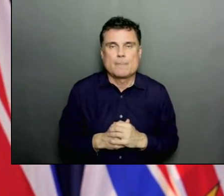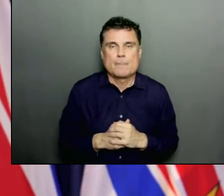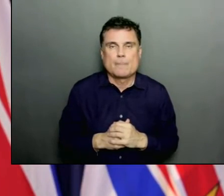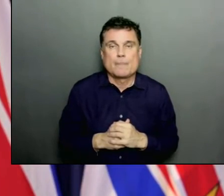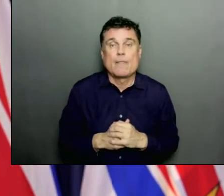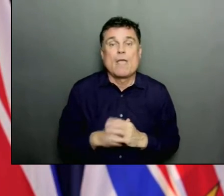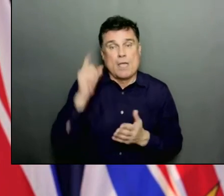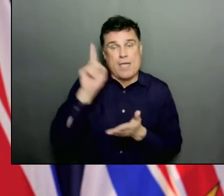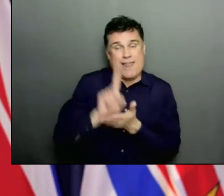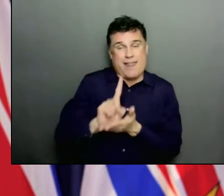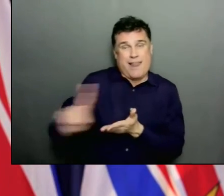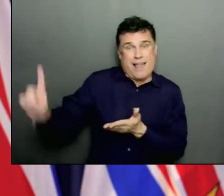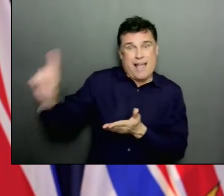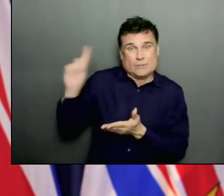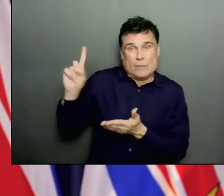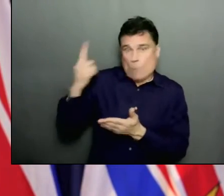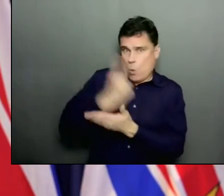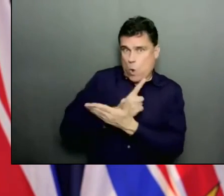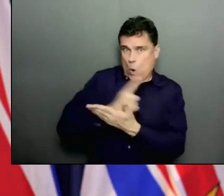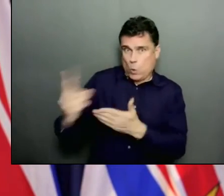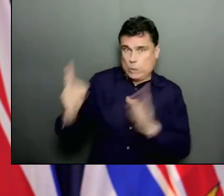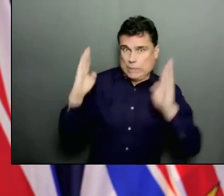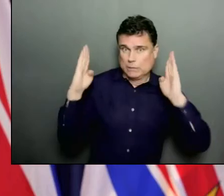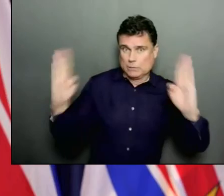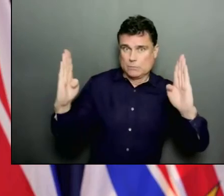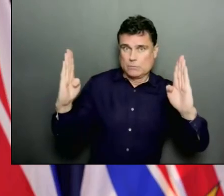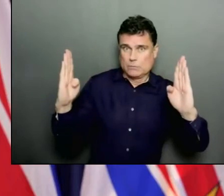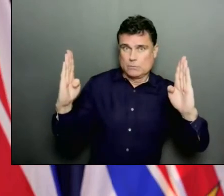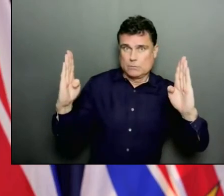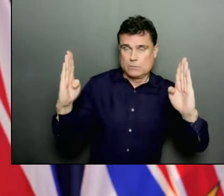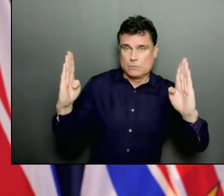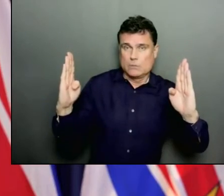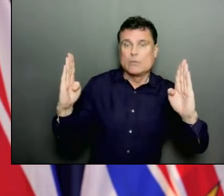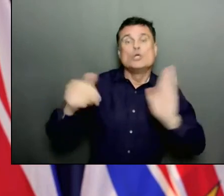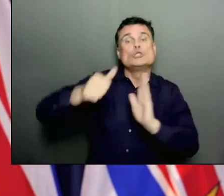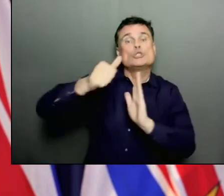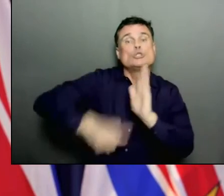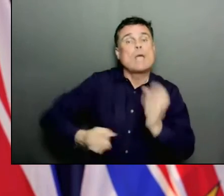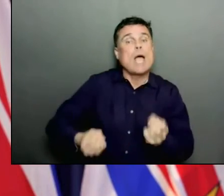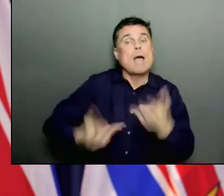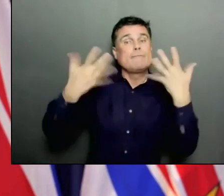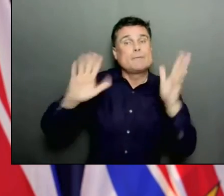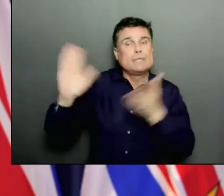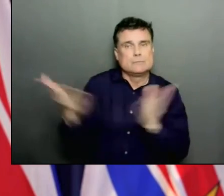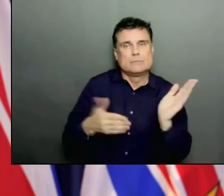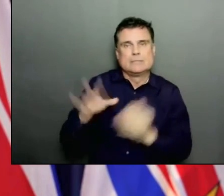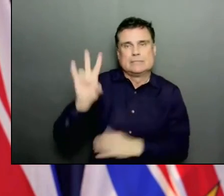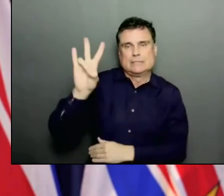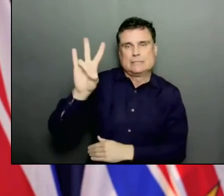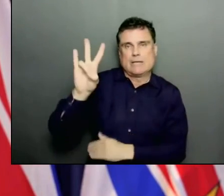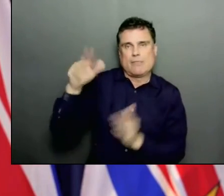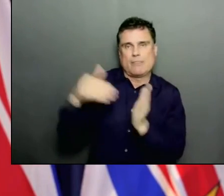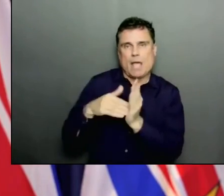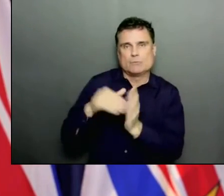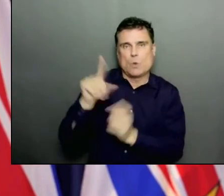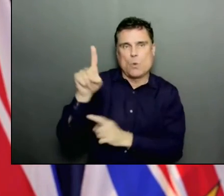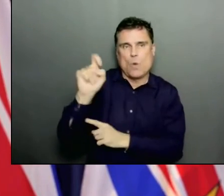and 13, which is 139 more surgeries in the same week last year, which itself was a record week.